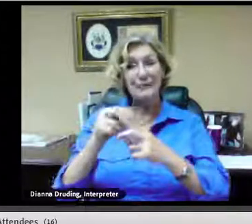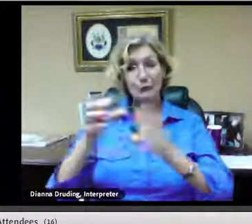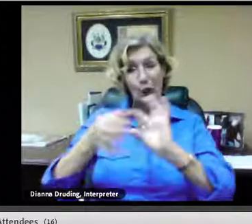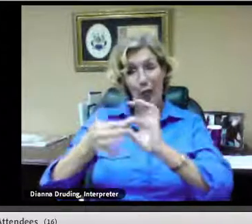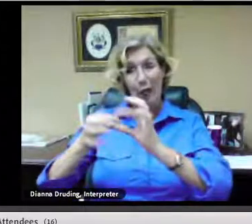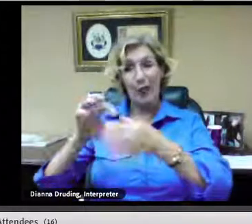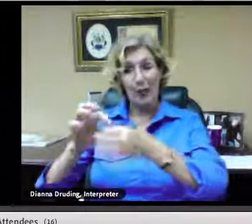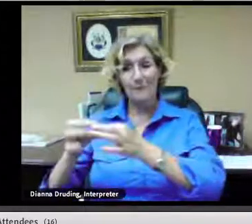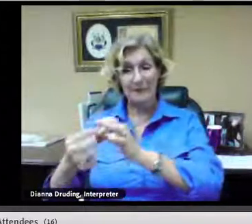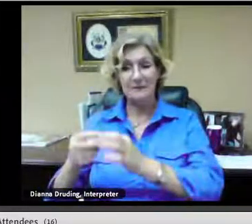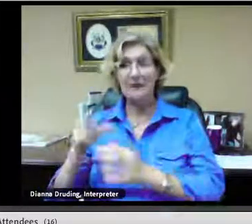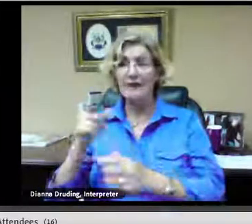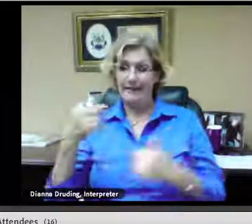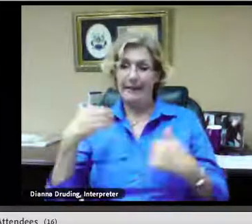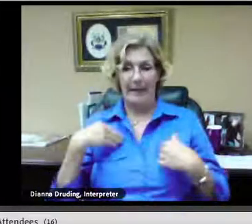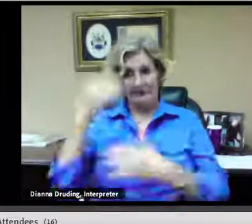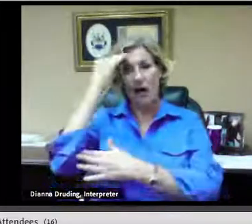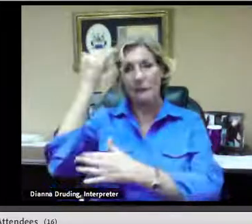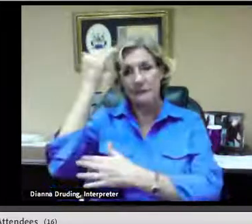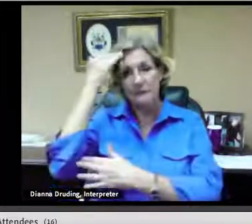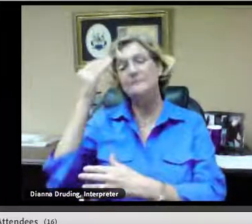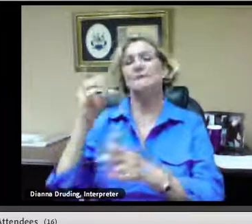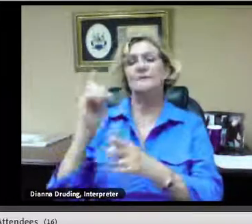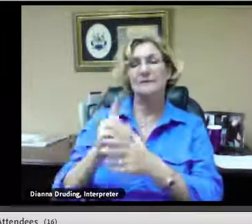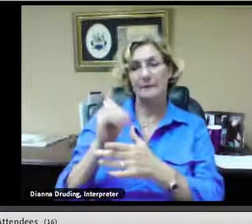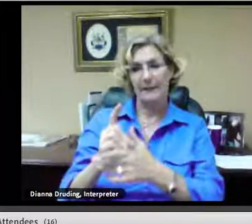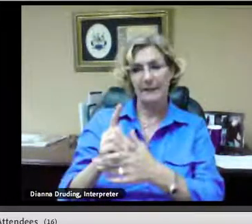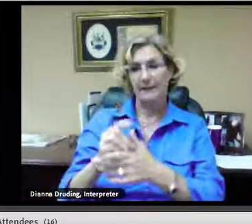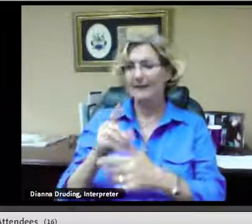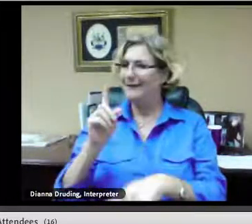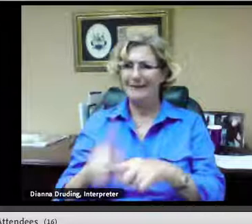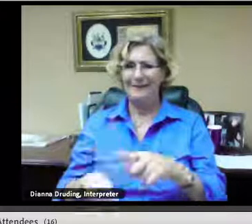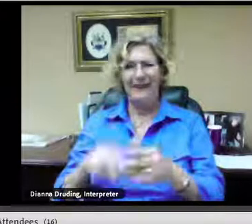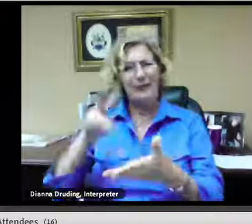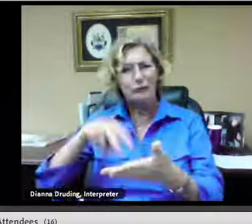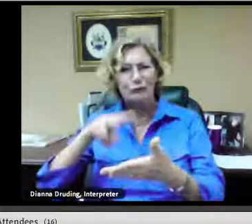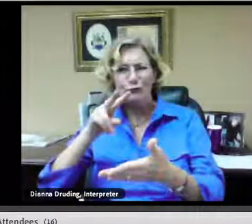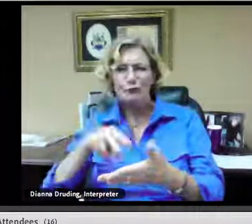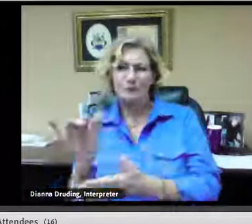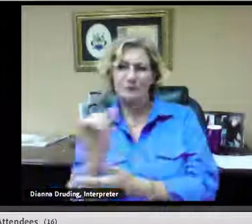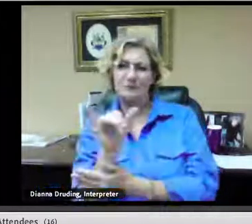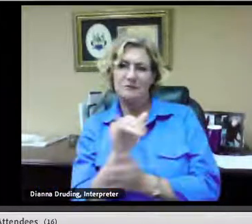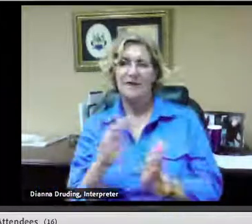and he basically can't read the way we do. You know, he can recognize certain words,